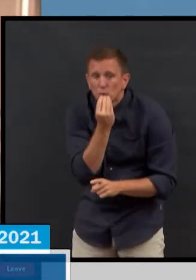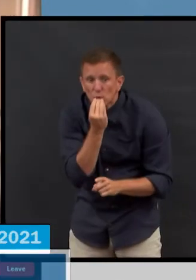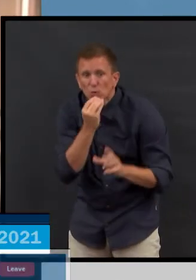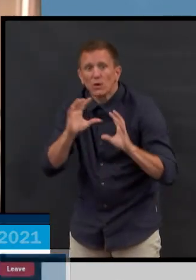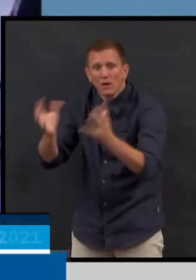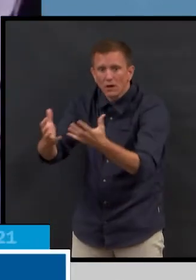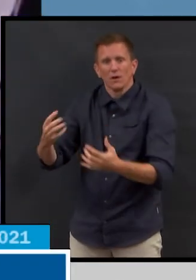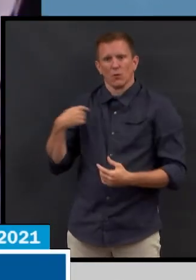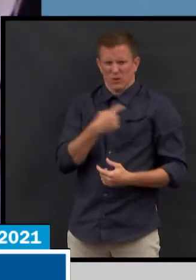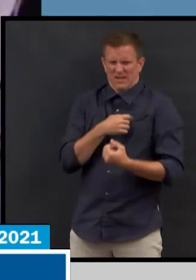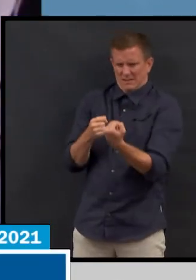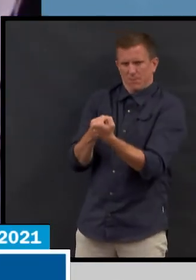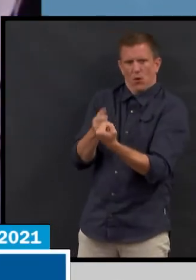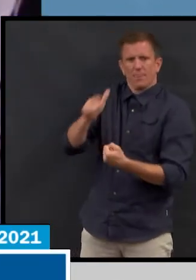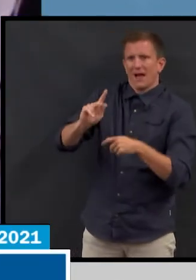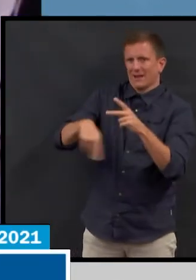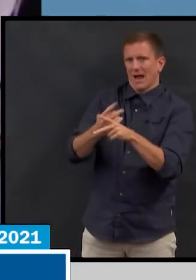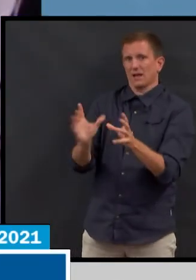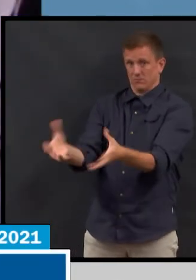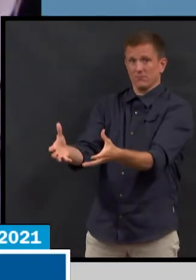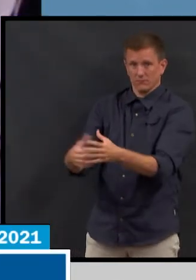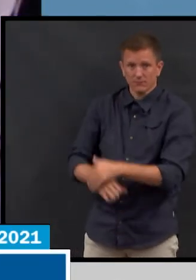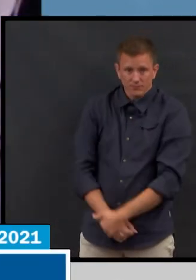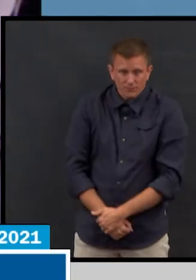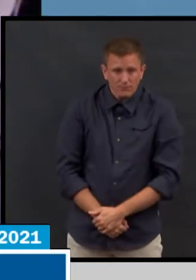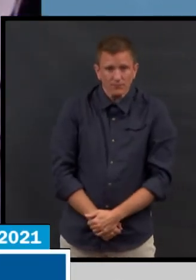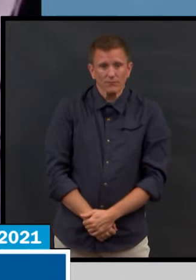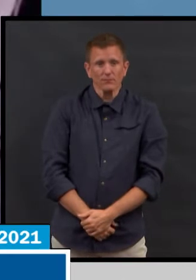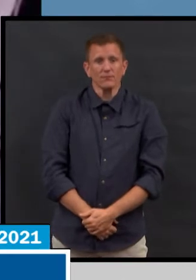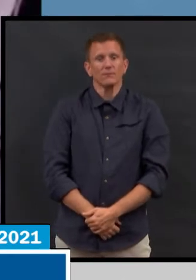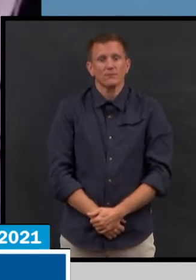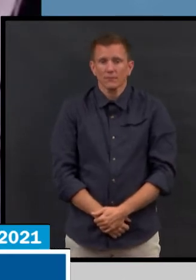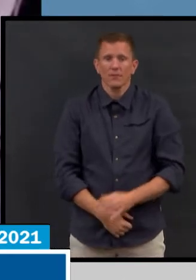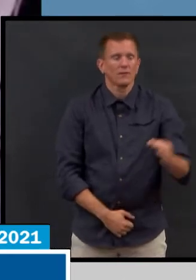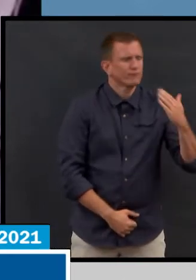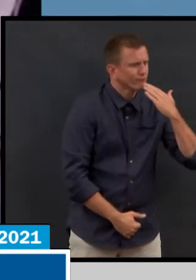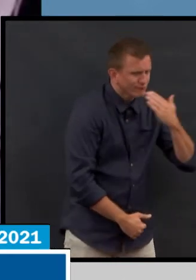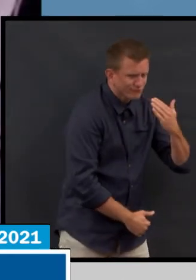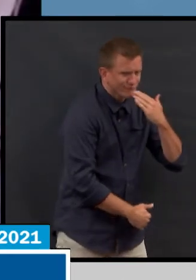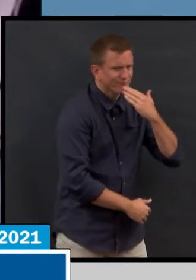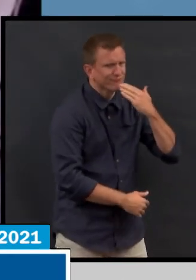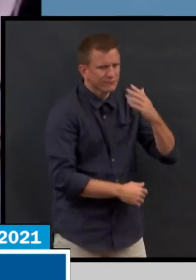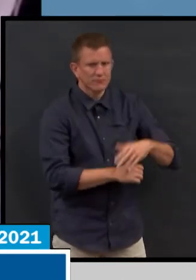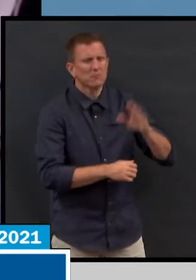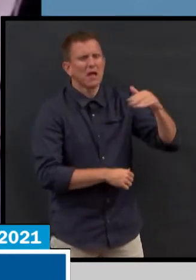thank you so much chief one other question uh erica is asking is the city hiring more social